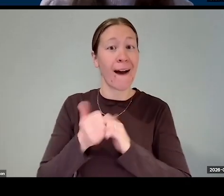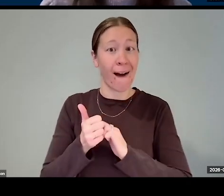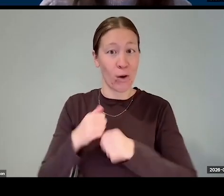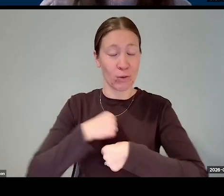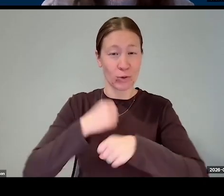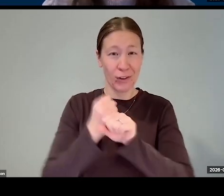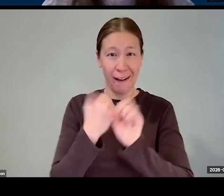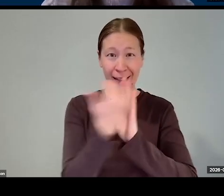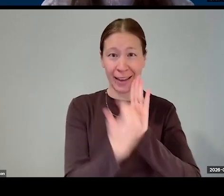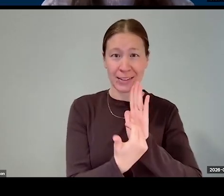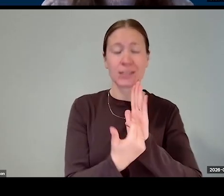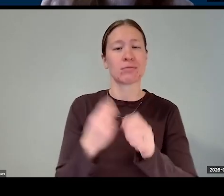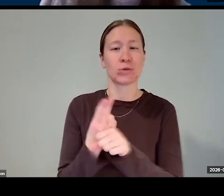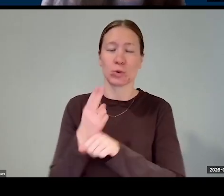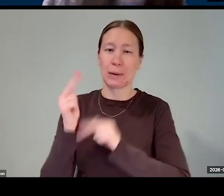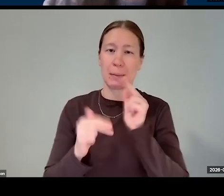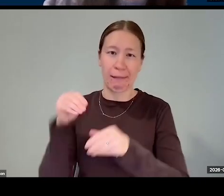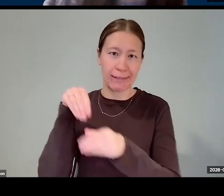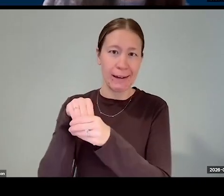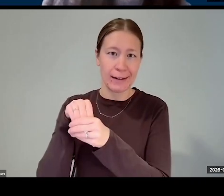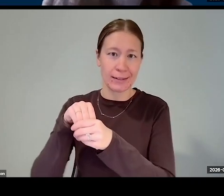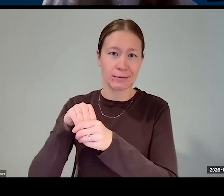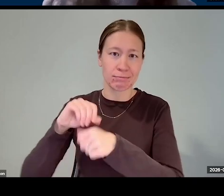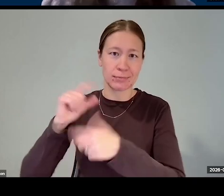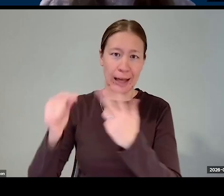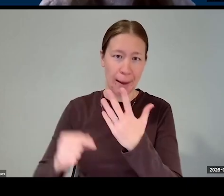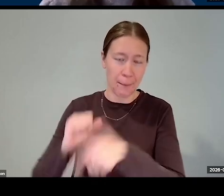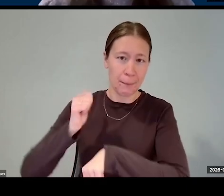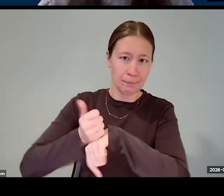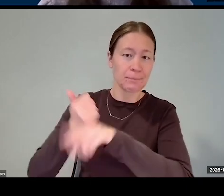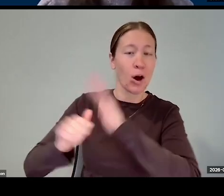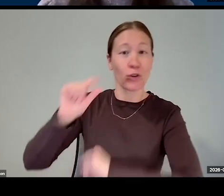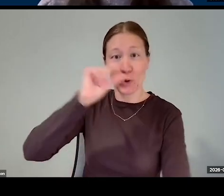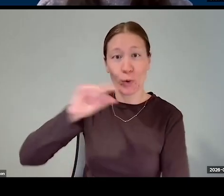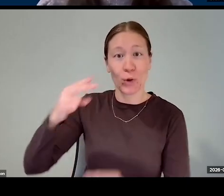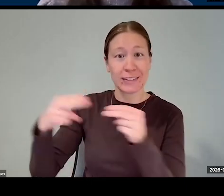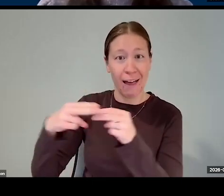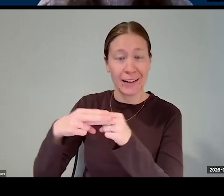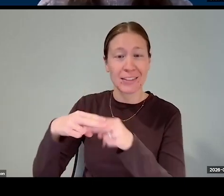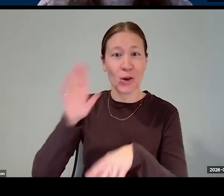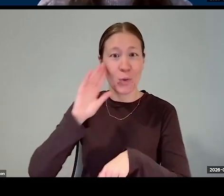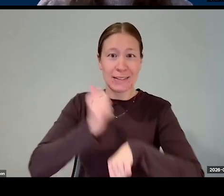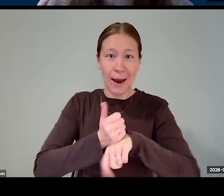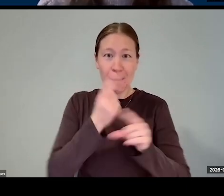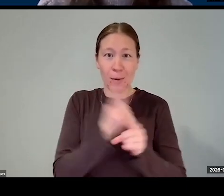This ensures that the list is formatted correctly and that it can be processed by assistive technology,